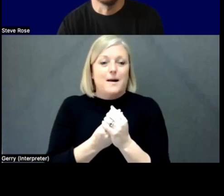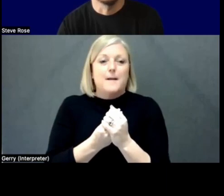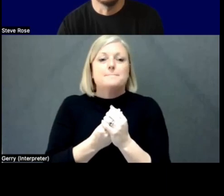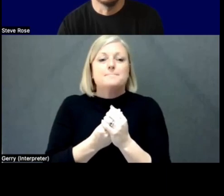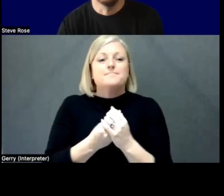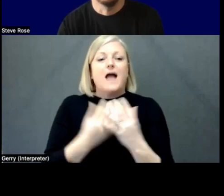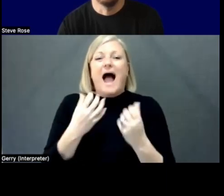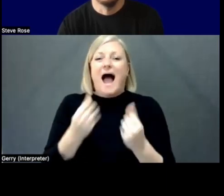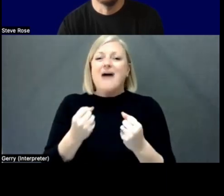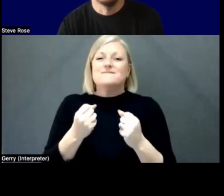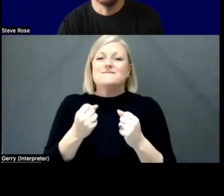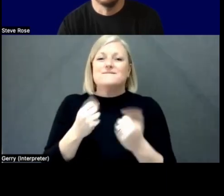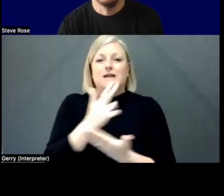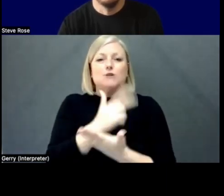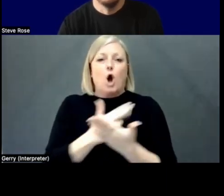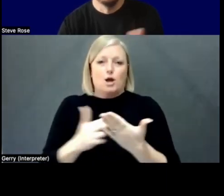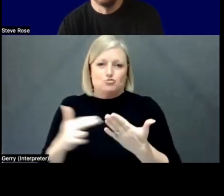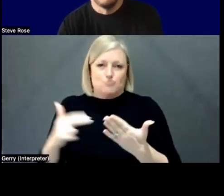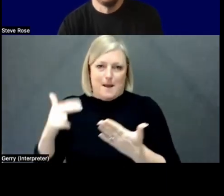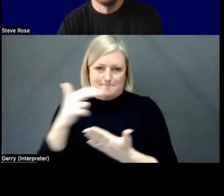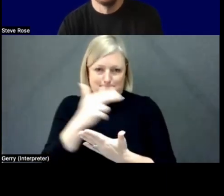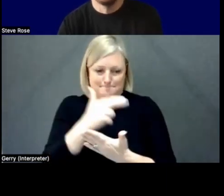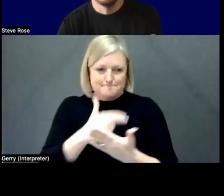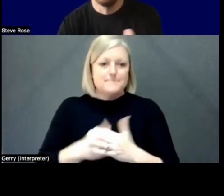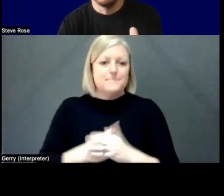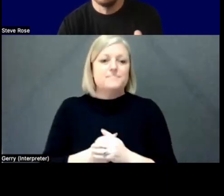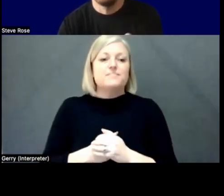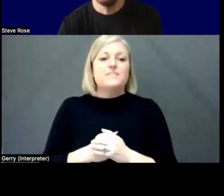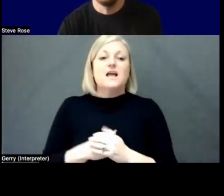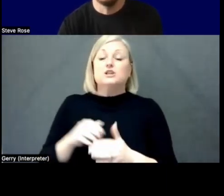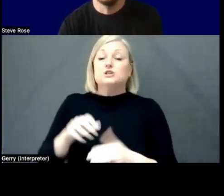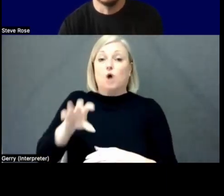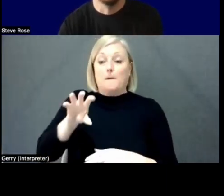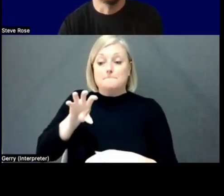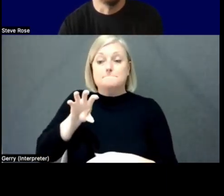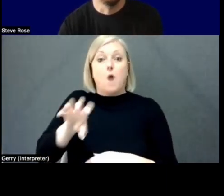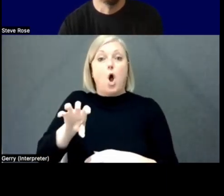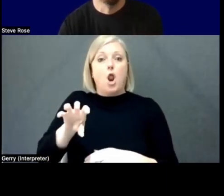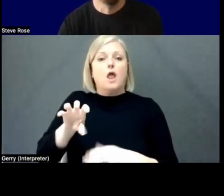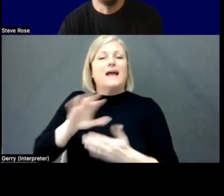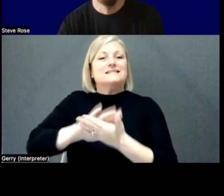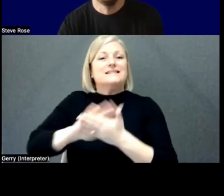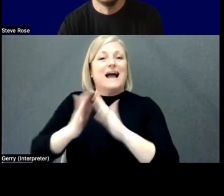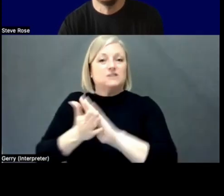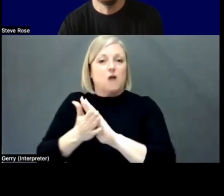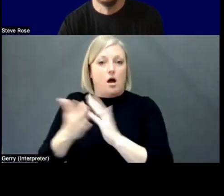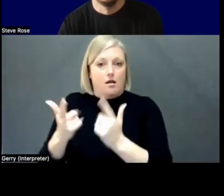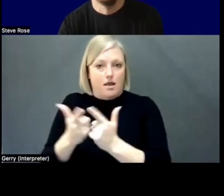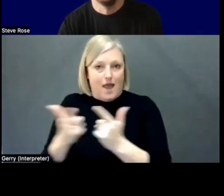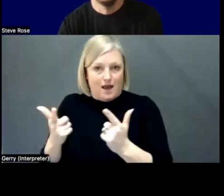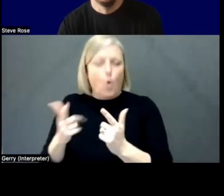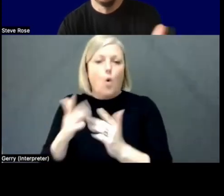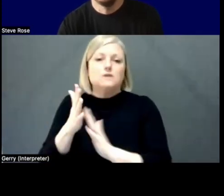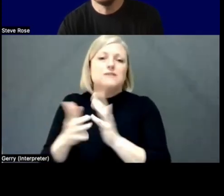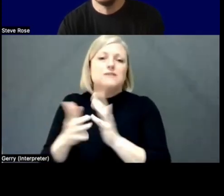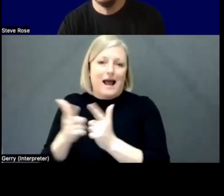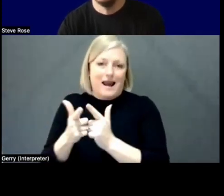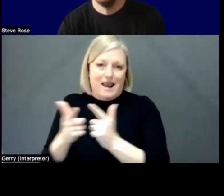So if we kind of think about the main bulk, people are using tactile sign language, but to use tactile sign language, you also need to be